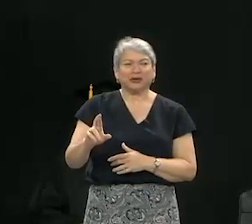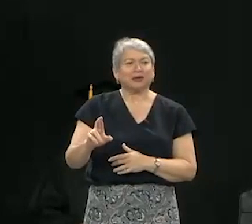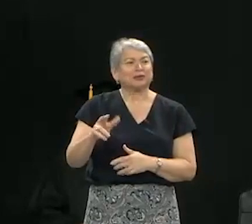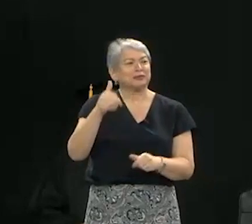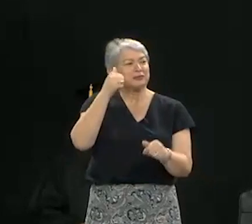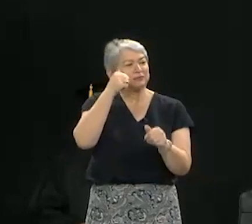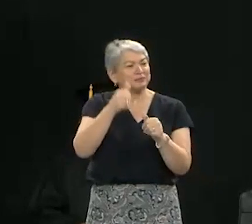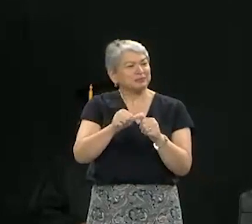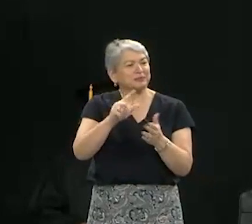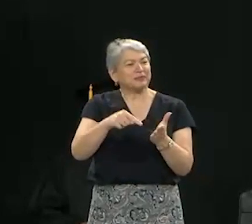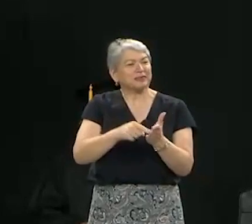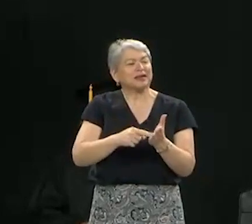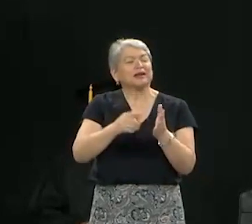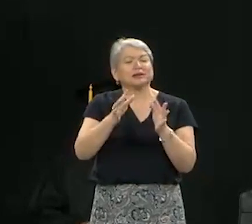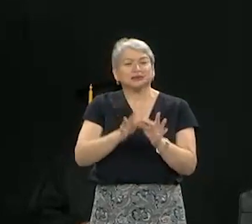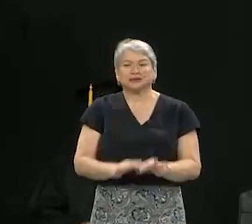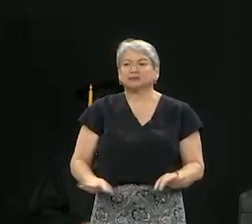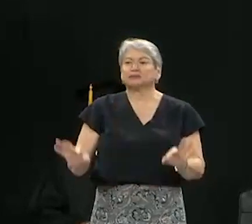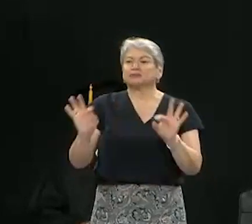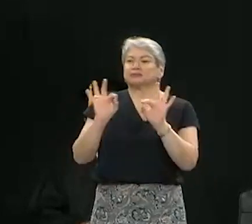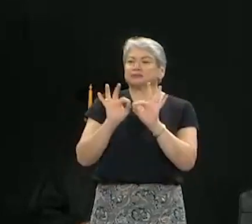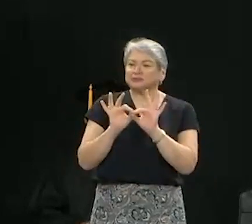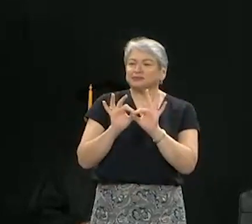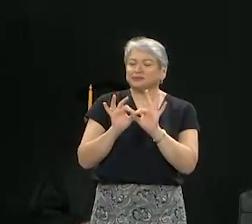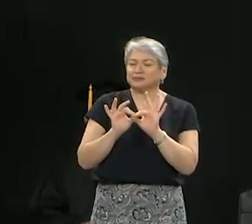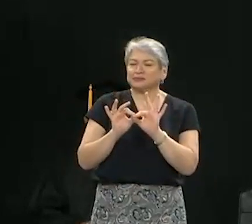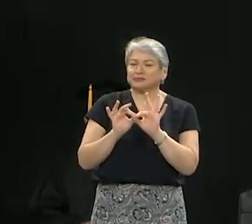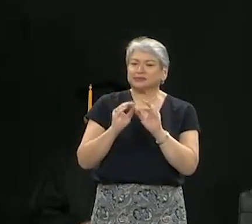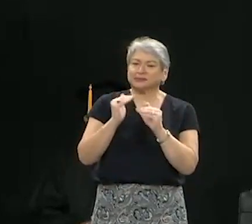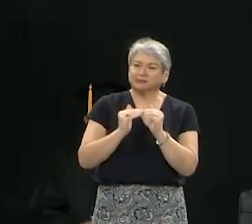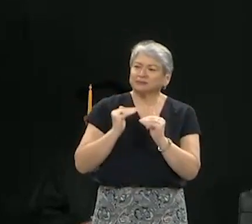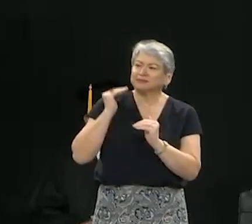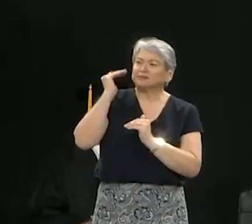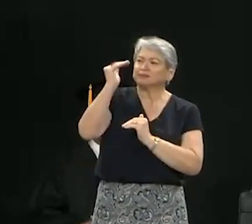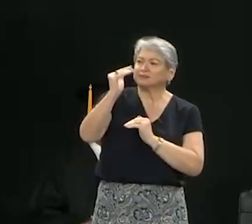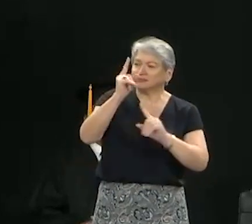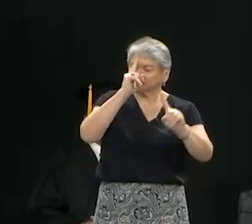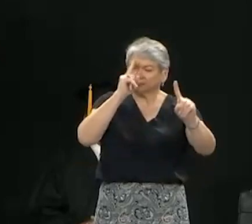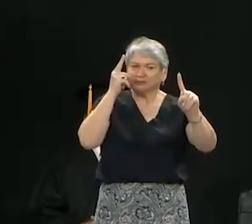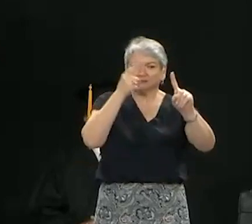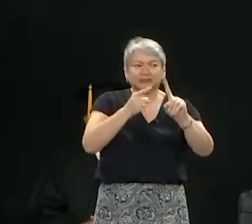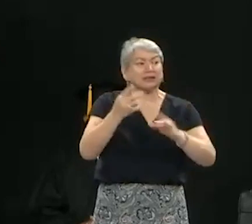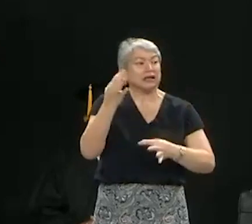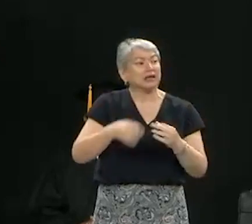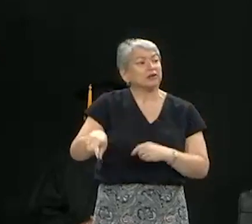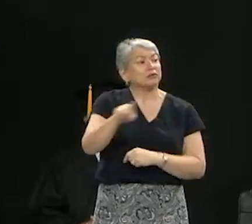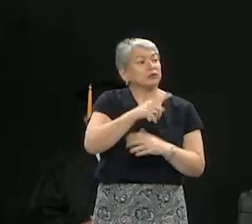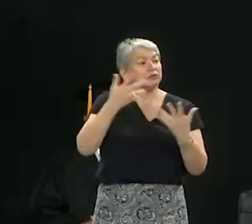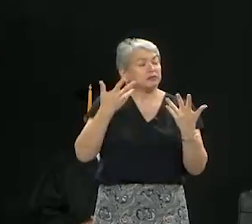If you completed your degree in the year 2020, please stand if you are able to do so.